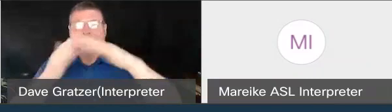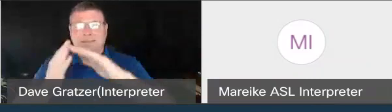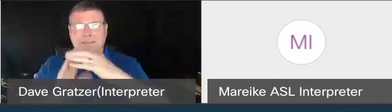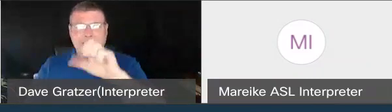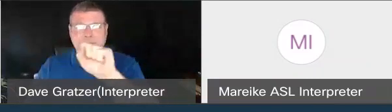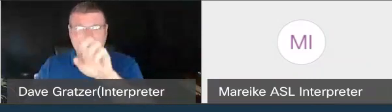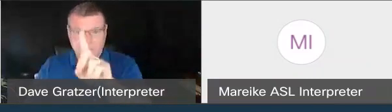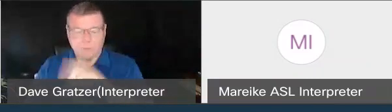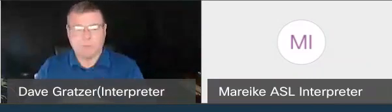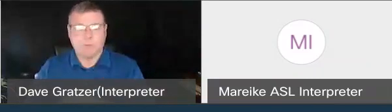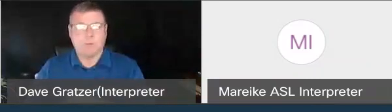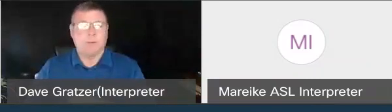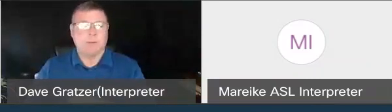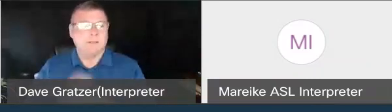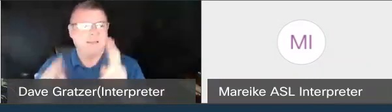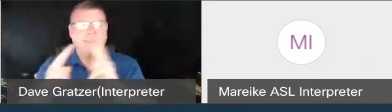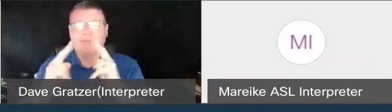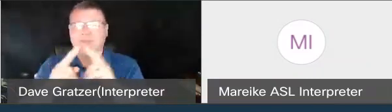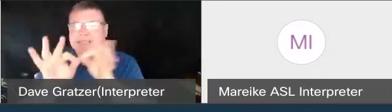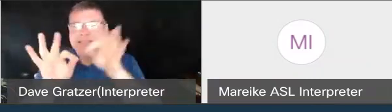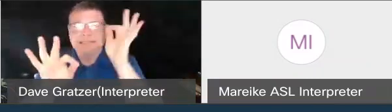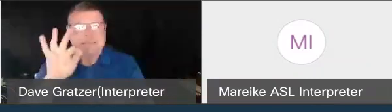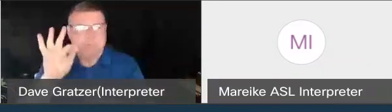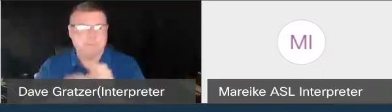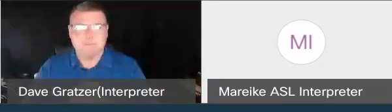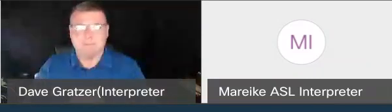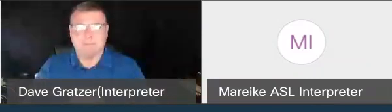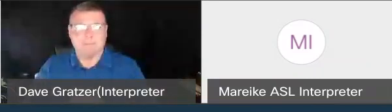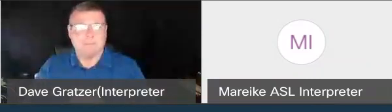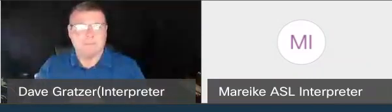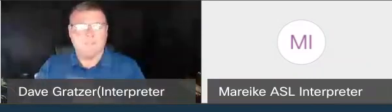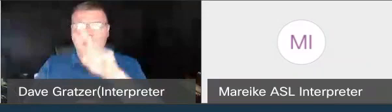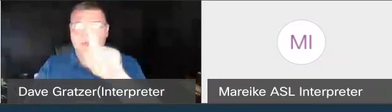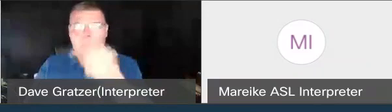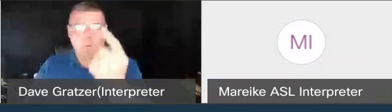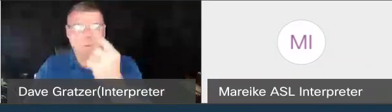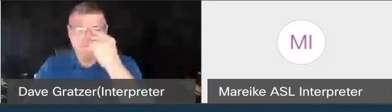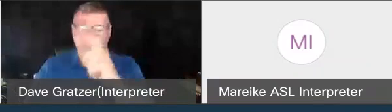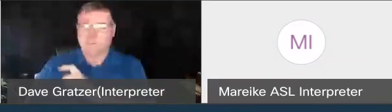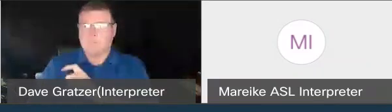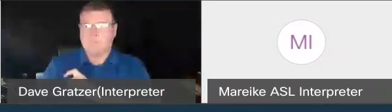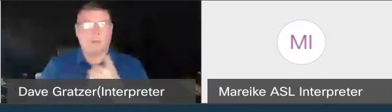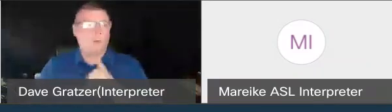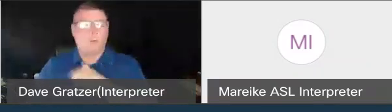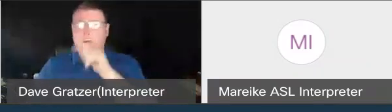It is a very, uh, simple facility. Uh, it's only for law enforcement. We do not accept walk-ins at this time